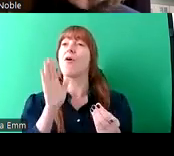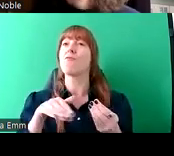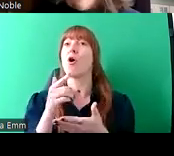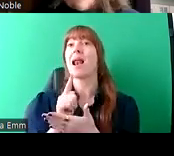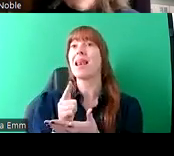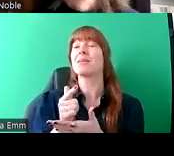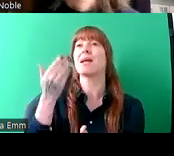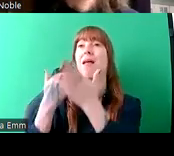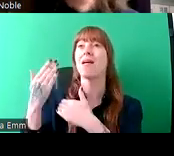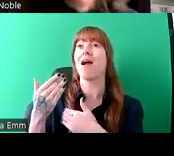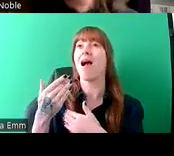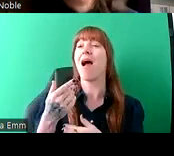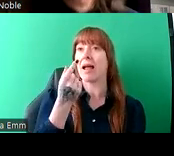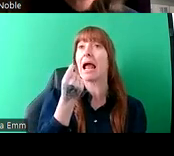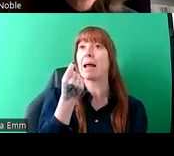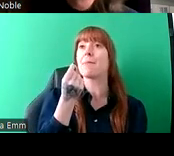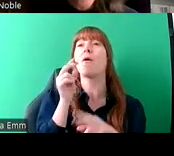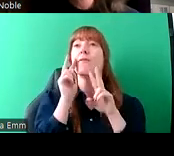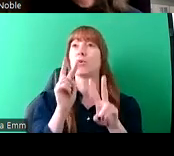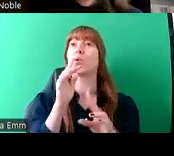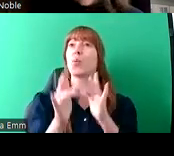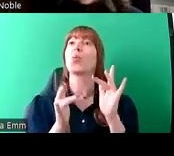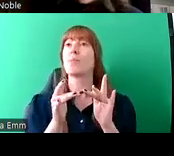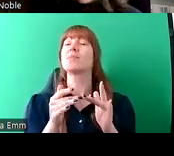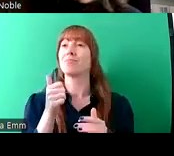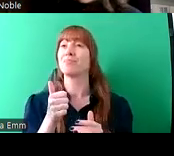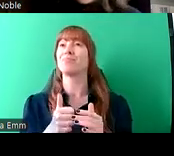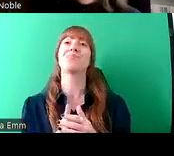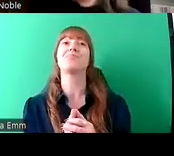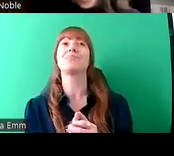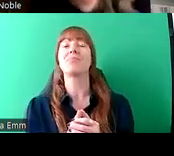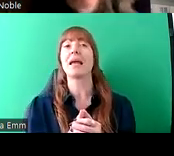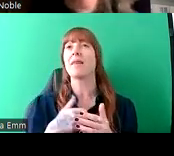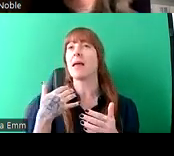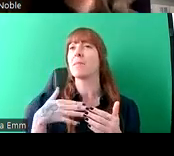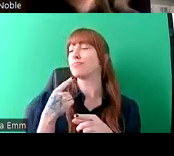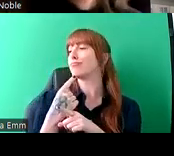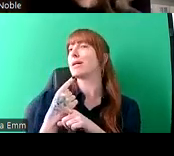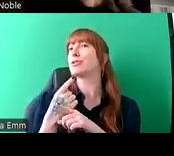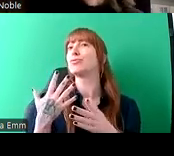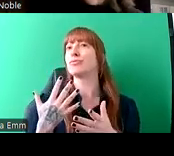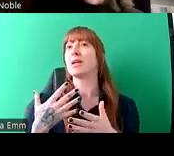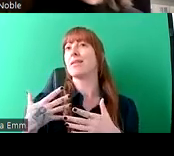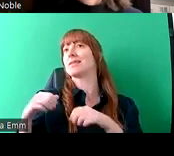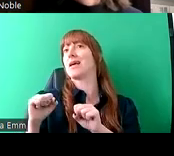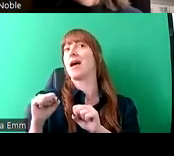to view on our website. Then, as I mentioned near the start, 'Three Decades of Changing